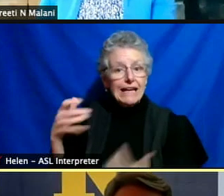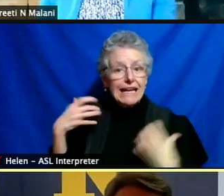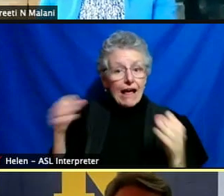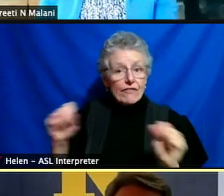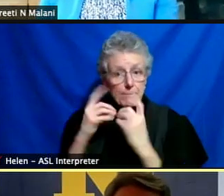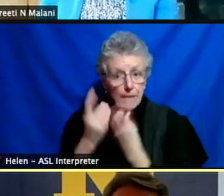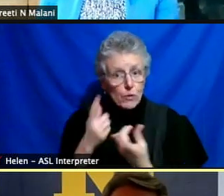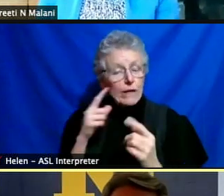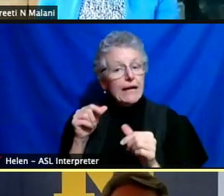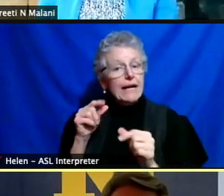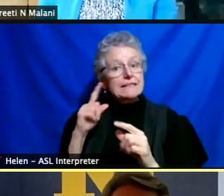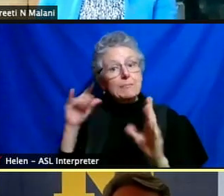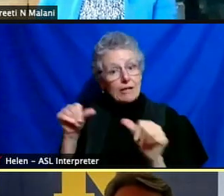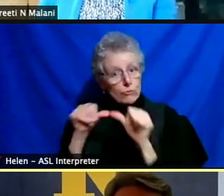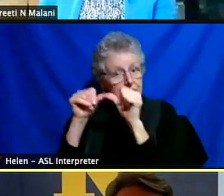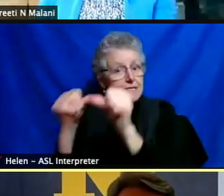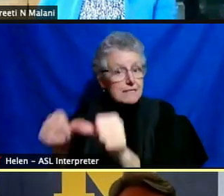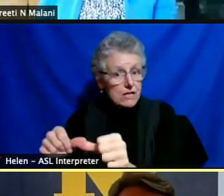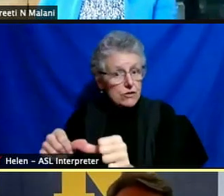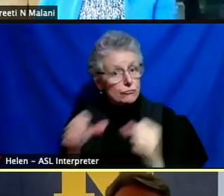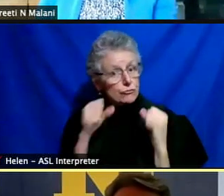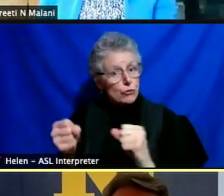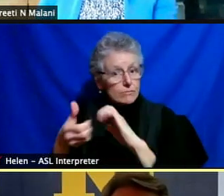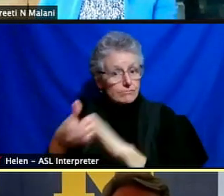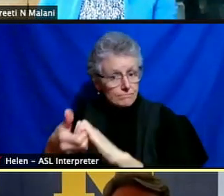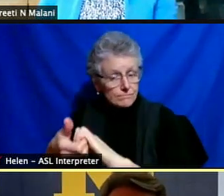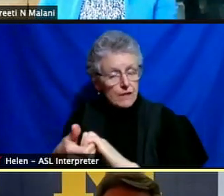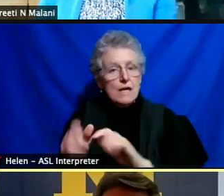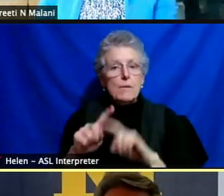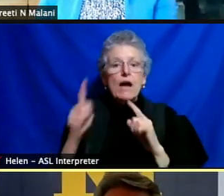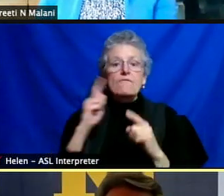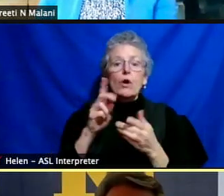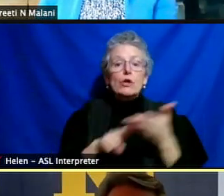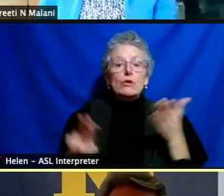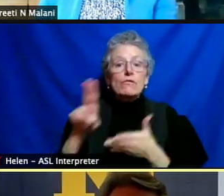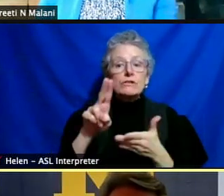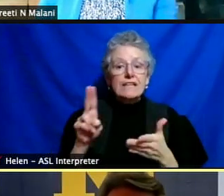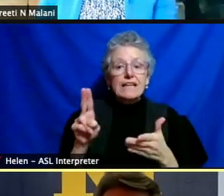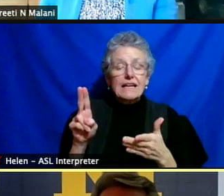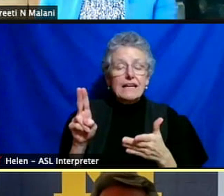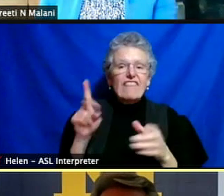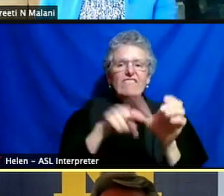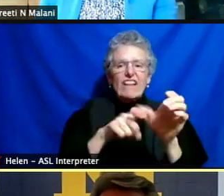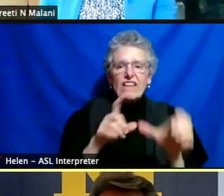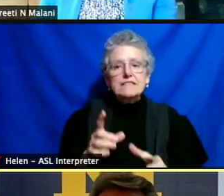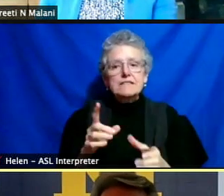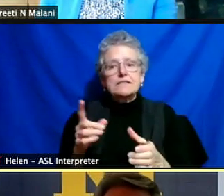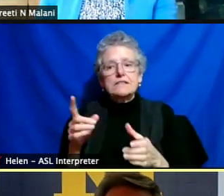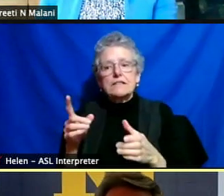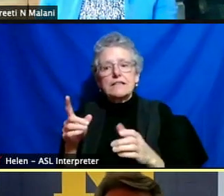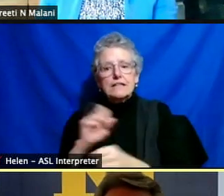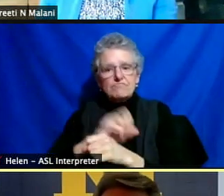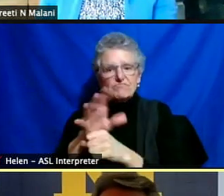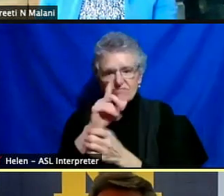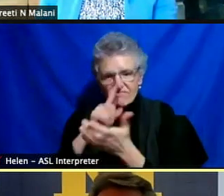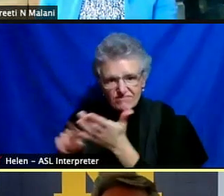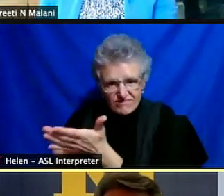But for a university affiliates cases that are identified or investigated by our team from EHS and they've staffed up